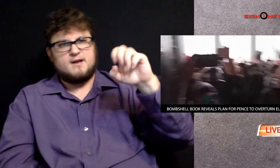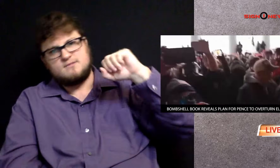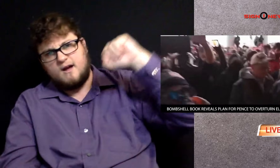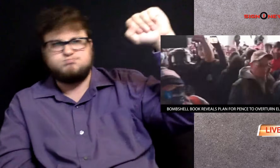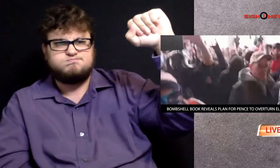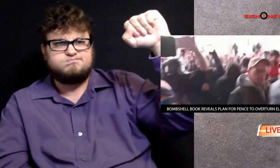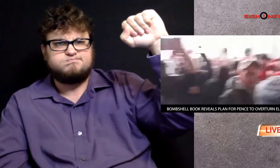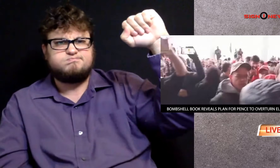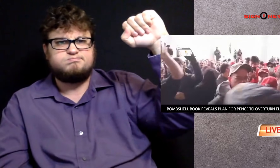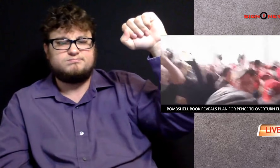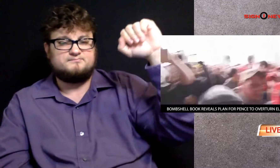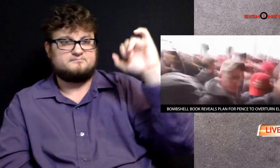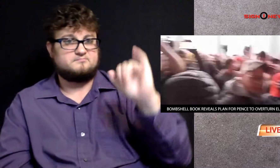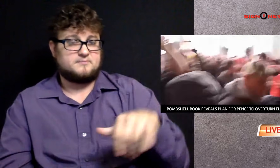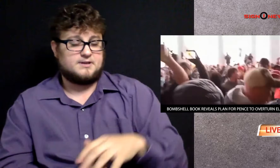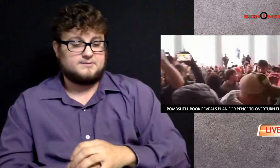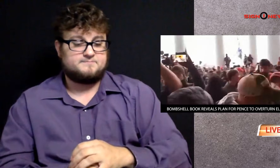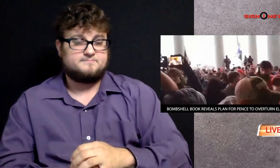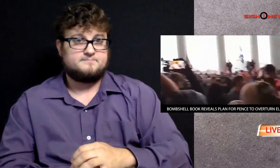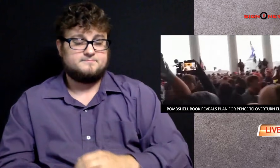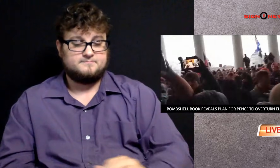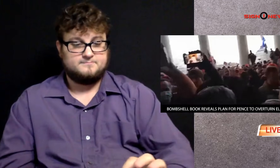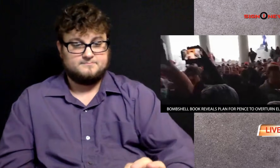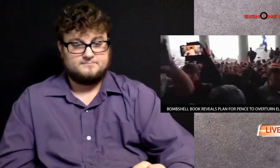time as the attack on the capital unfolded and rioters called for pence's